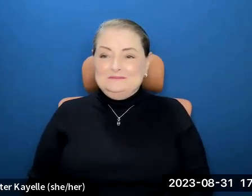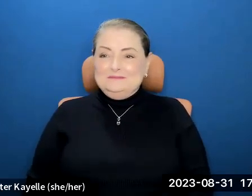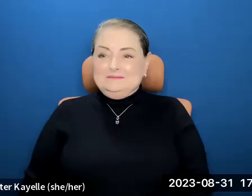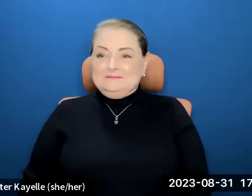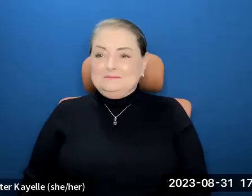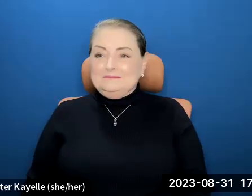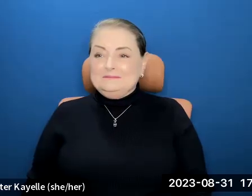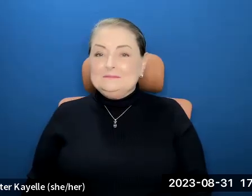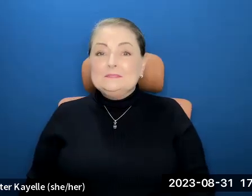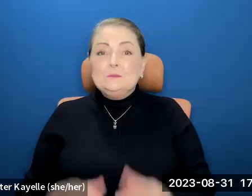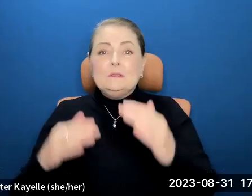uh next is Jeremy